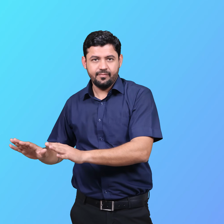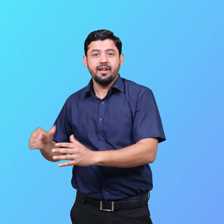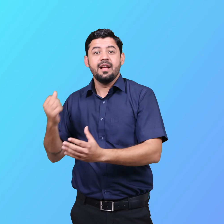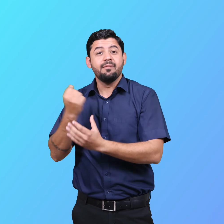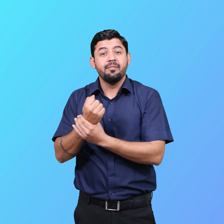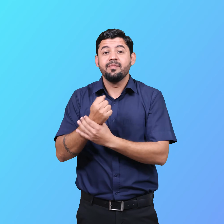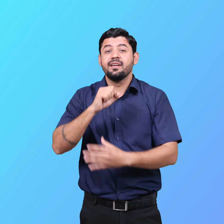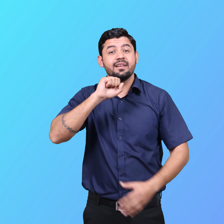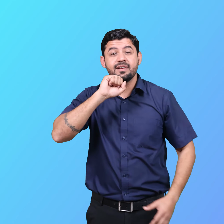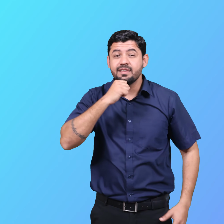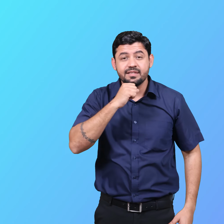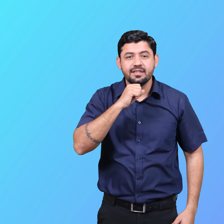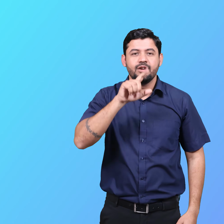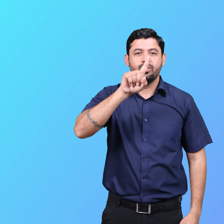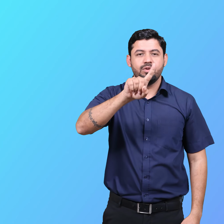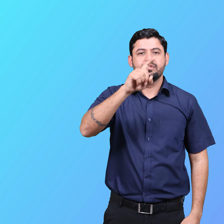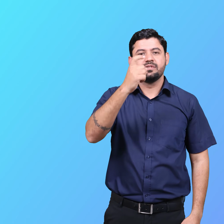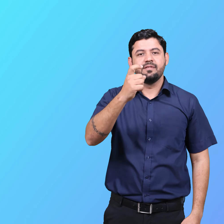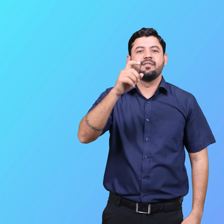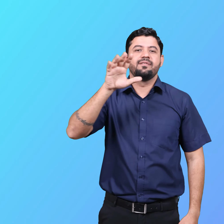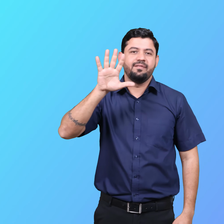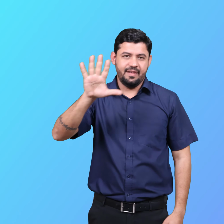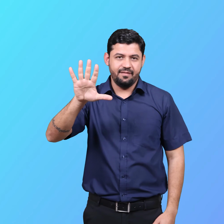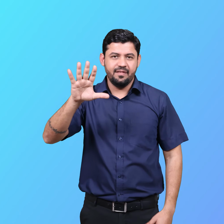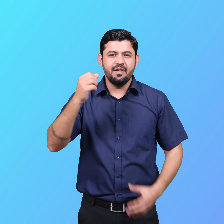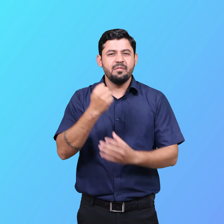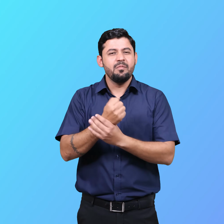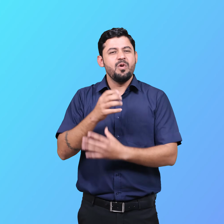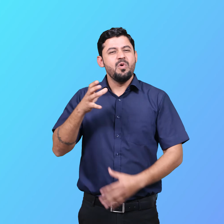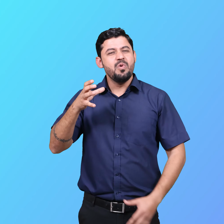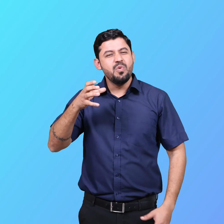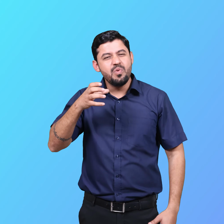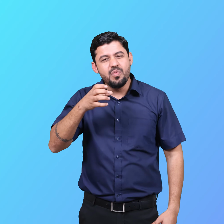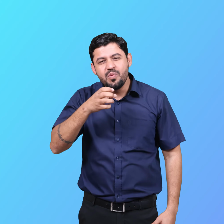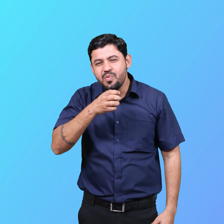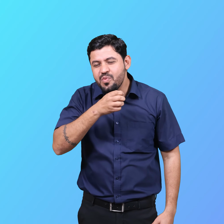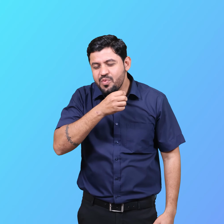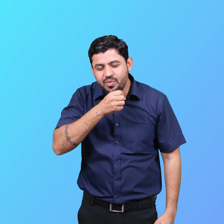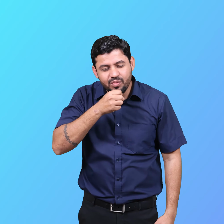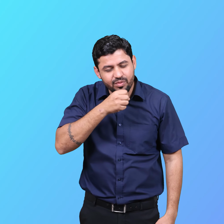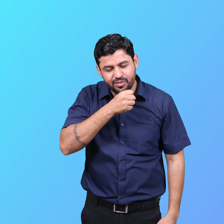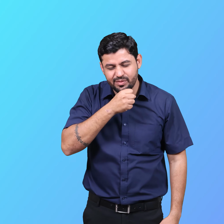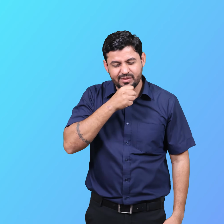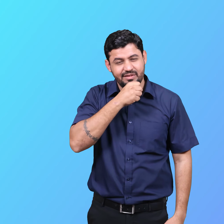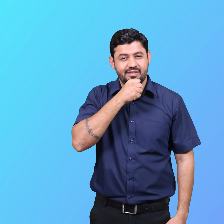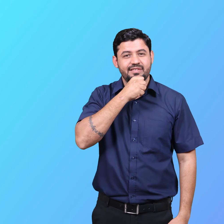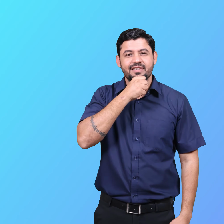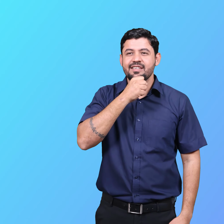Abraham was 175 years old